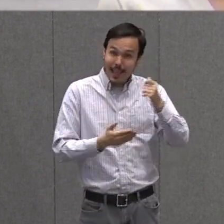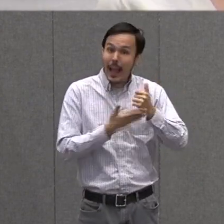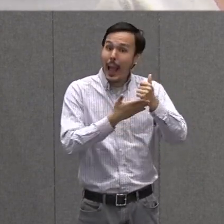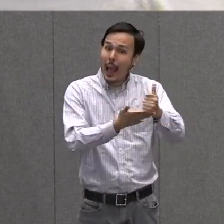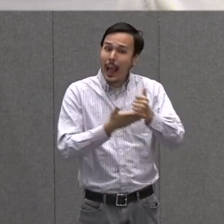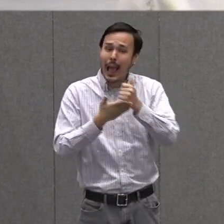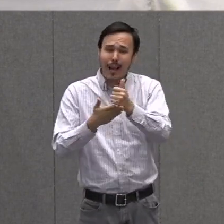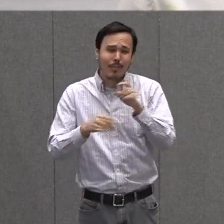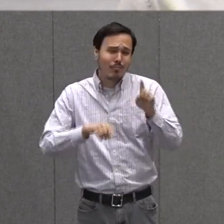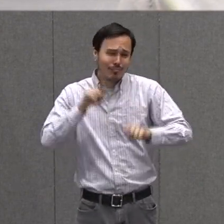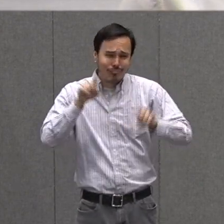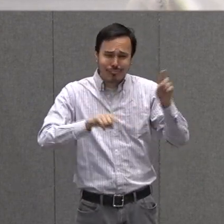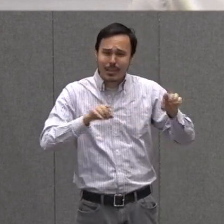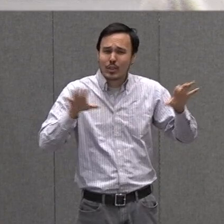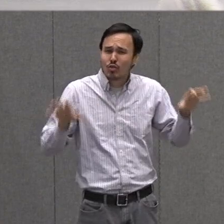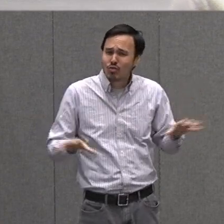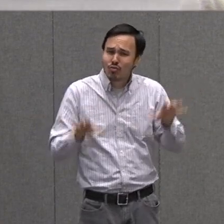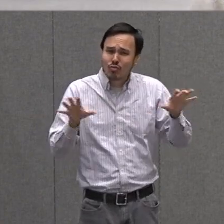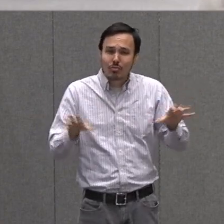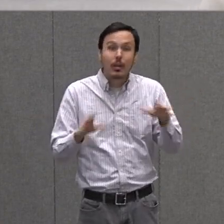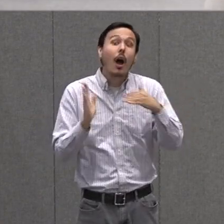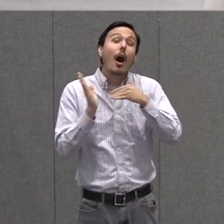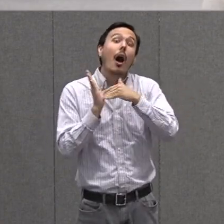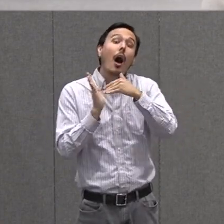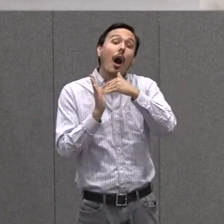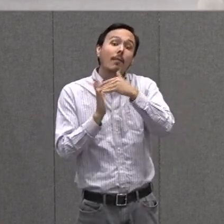Most often we know police officers.